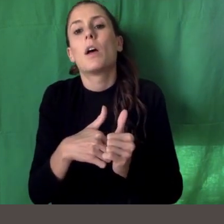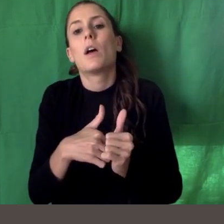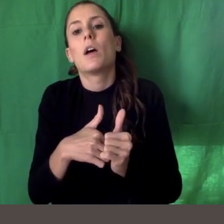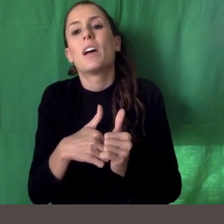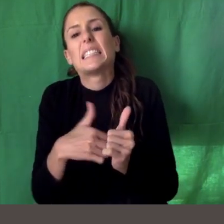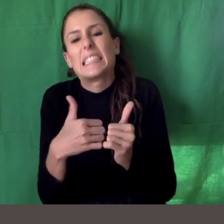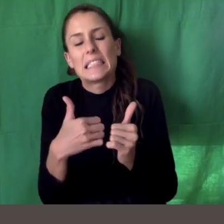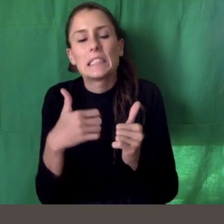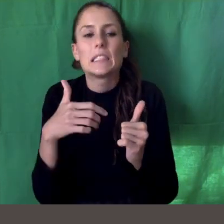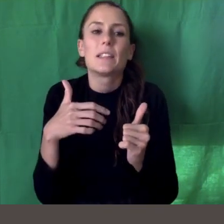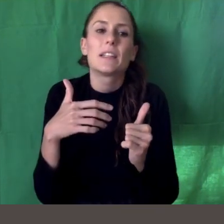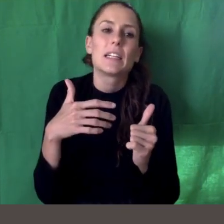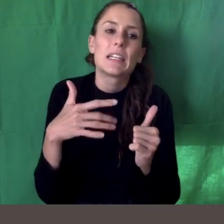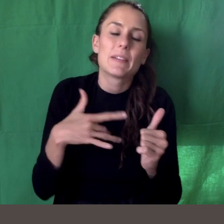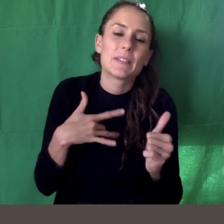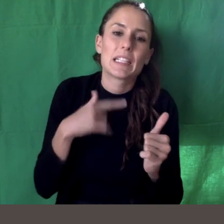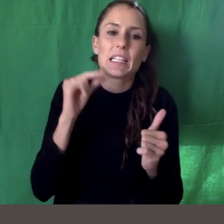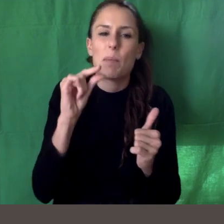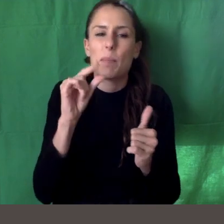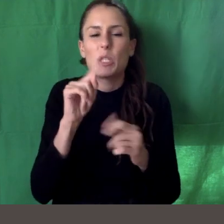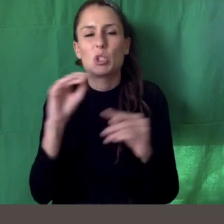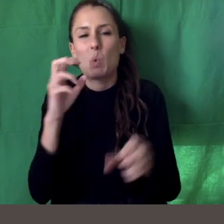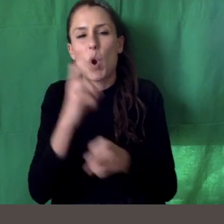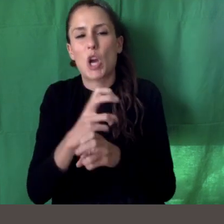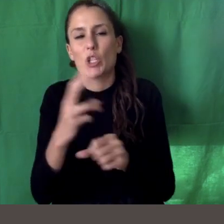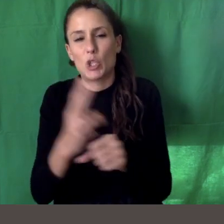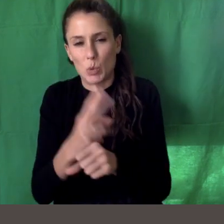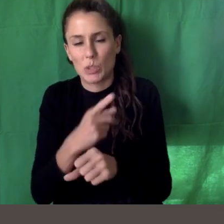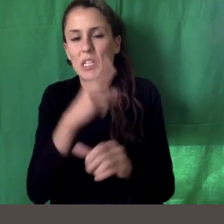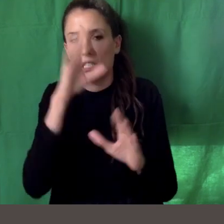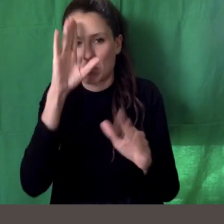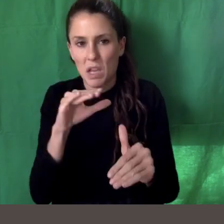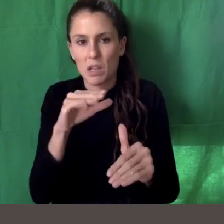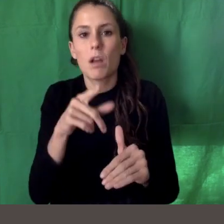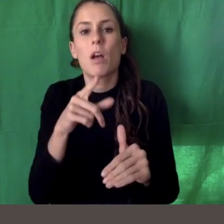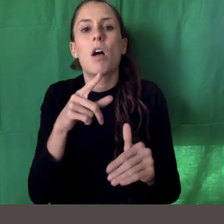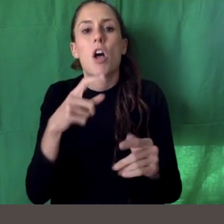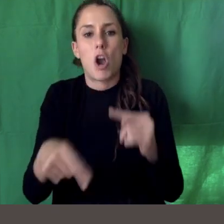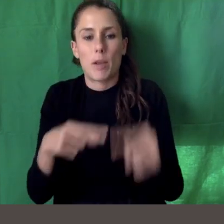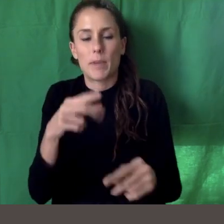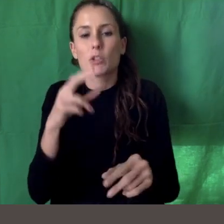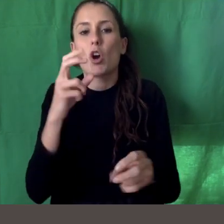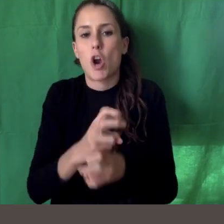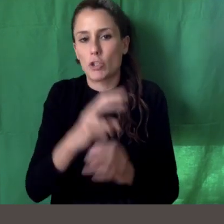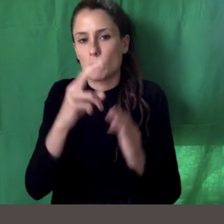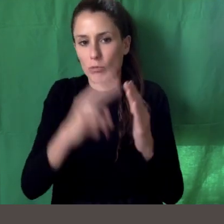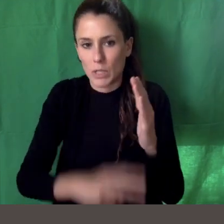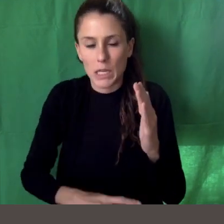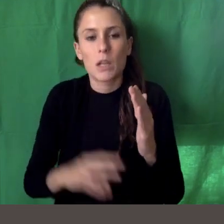he finds it a bit too hard to use just as he expected. The arguments are hard to read,